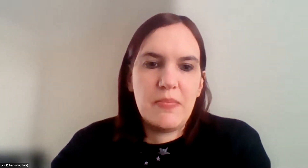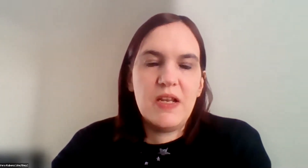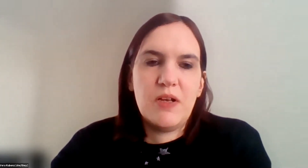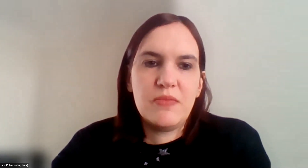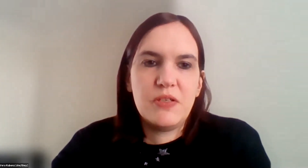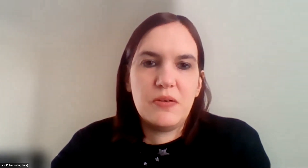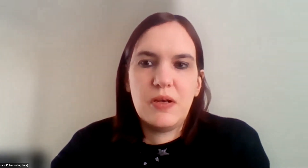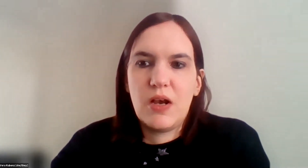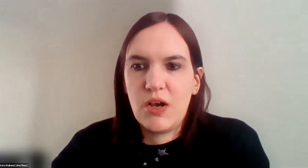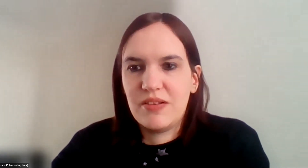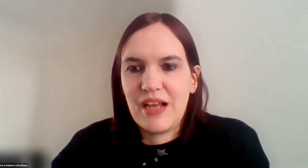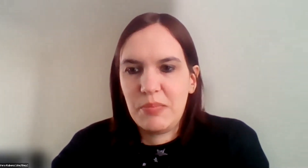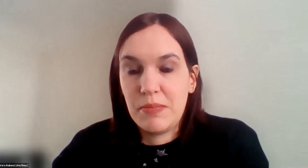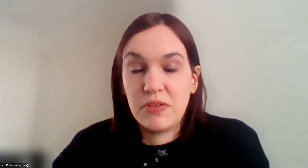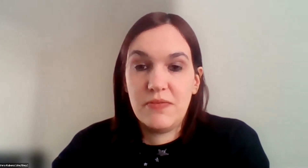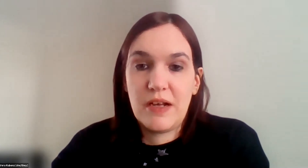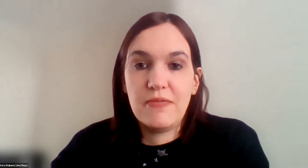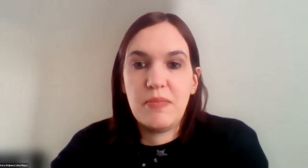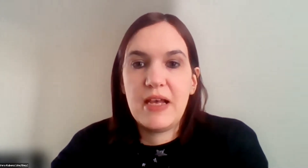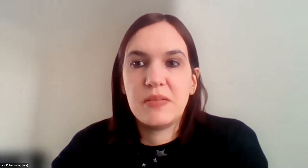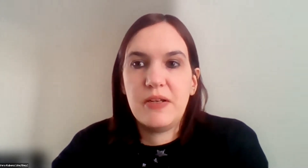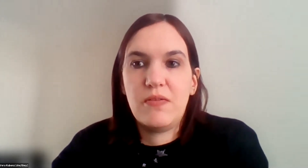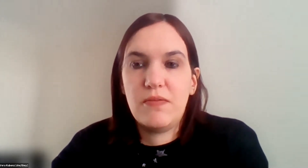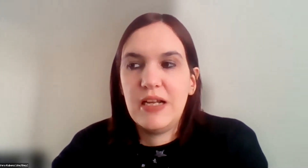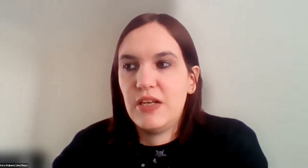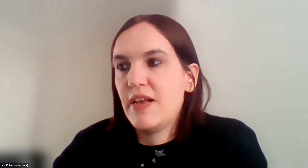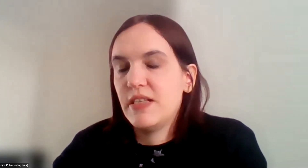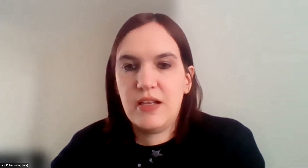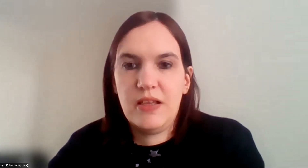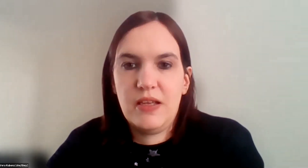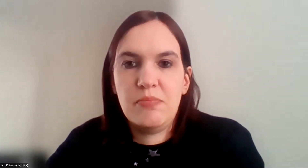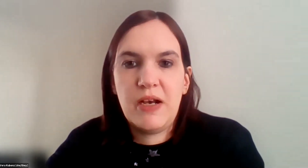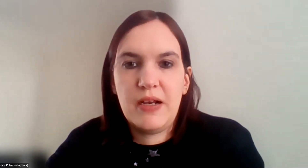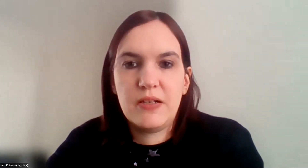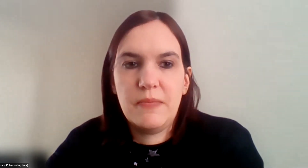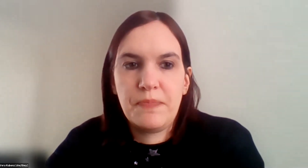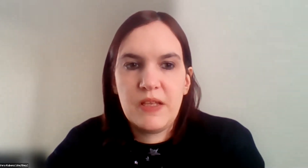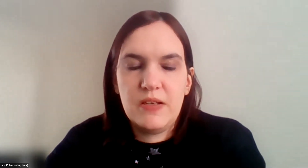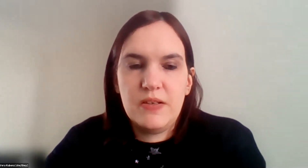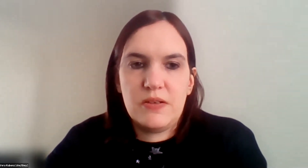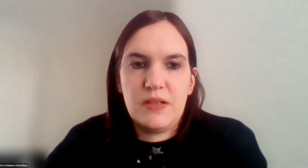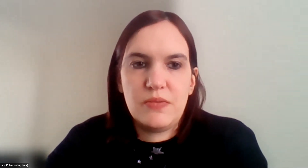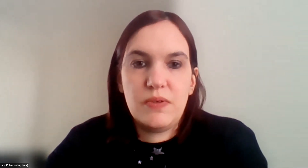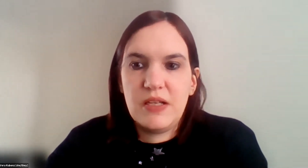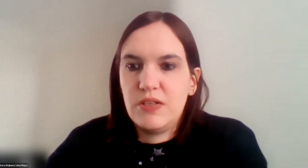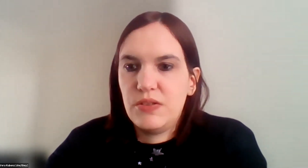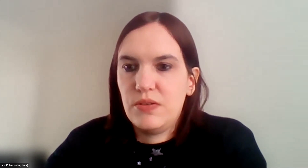bare minimum to help people survive at best, but not really addressing the impact. So there's a real need to